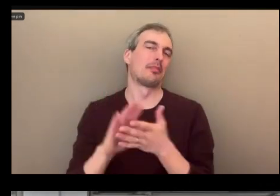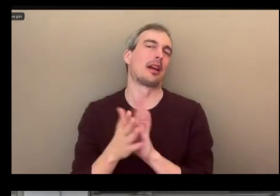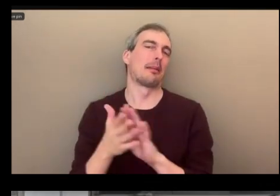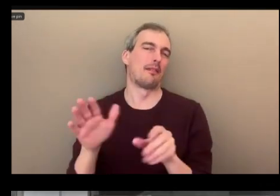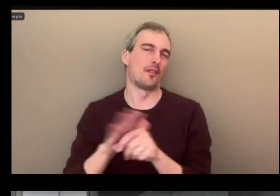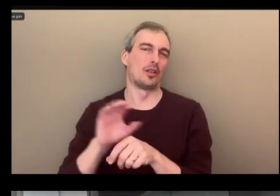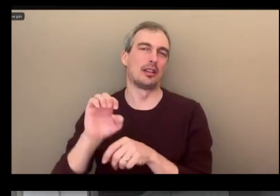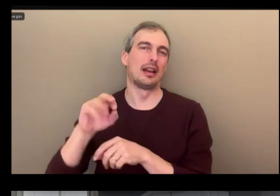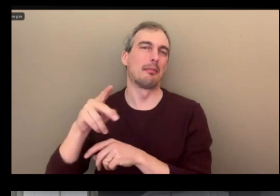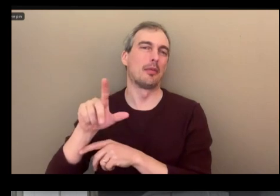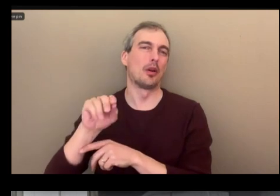That was the whole idea.